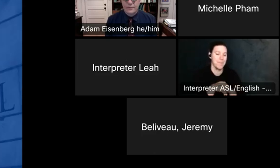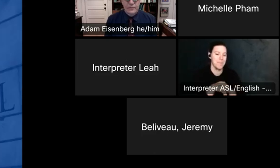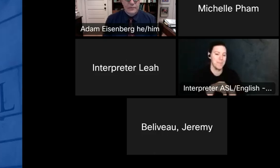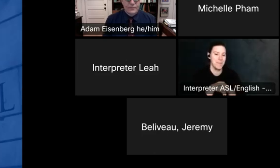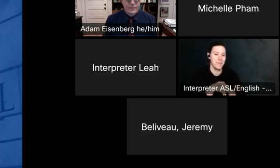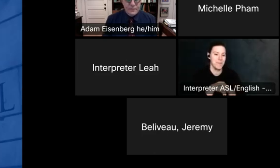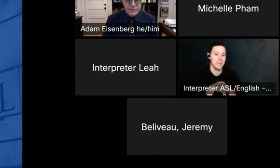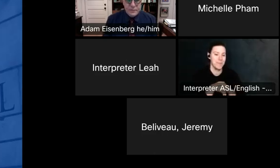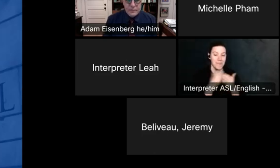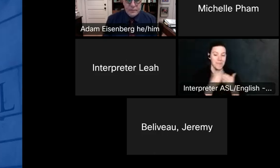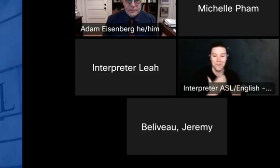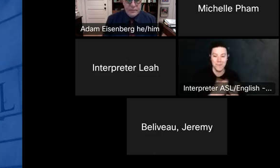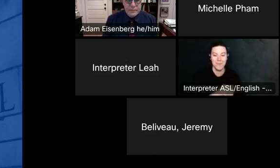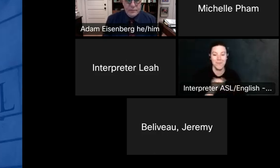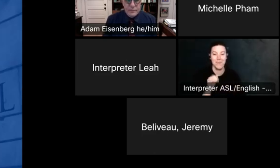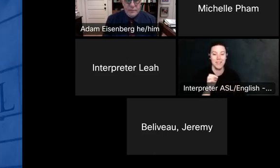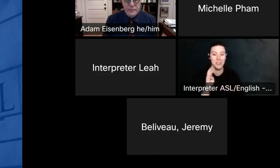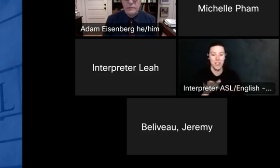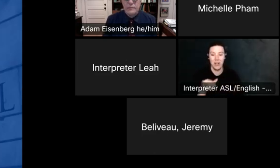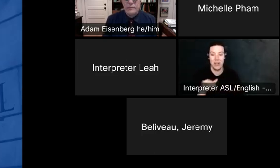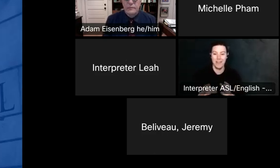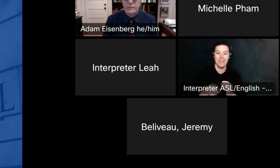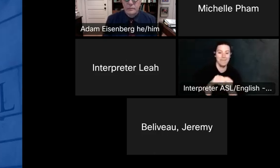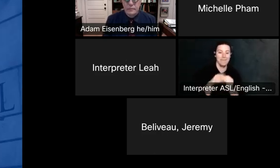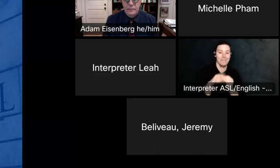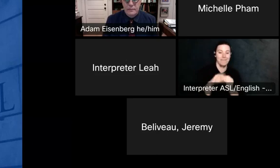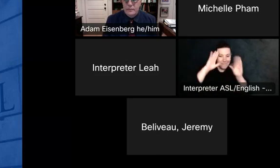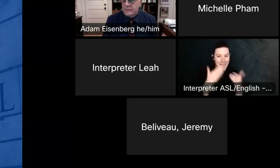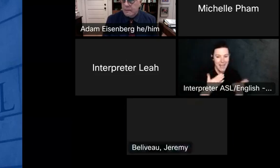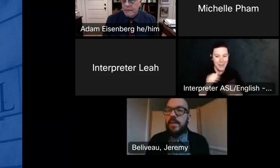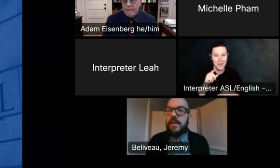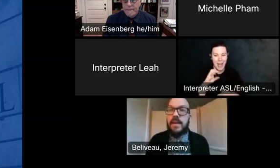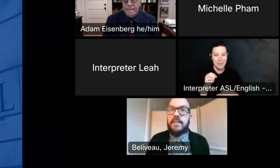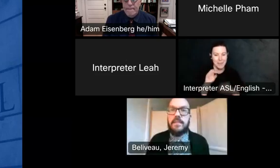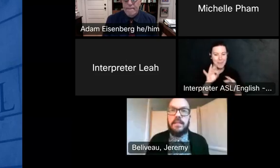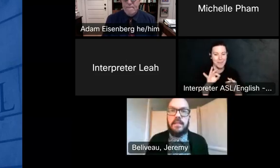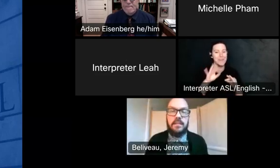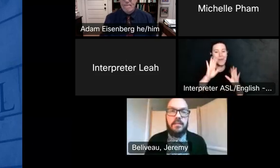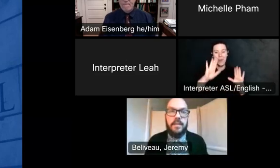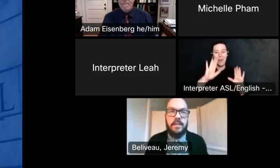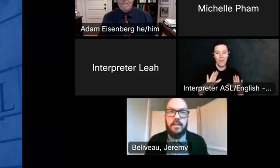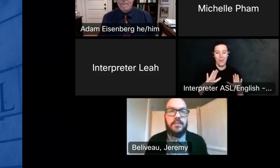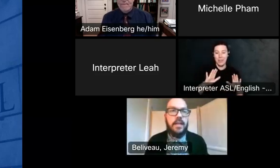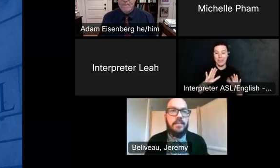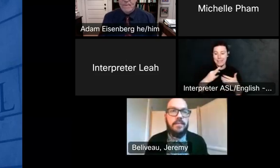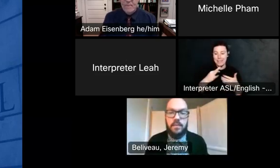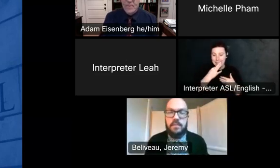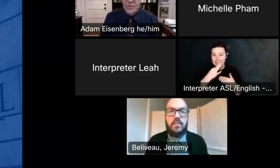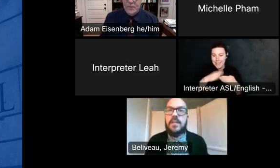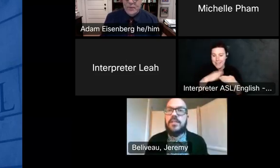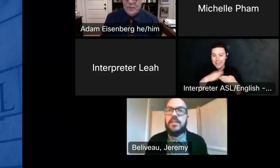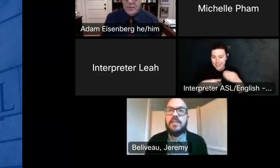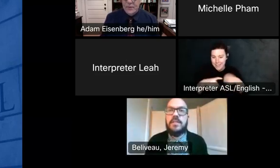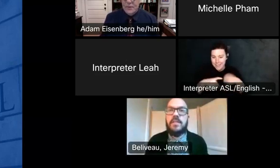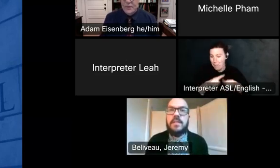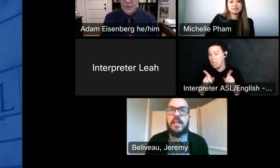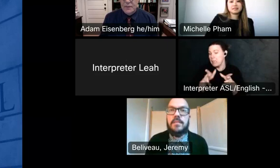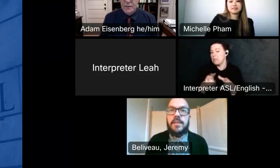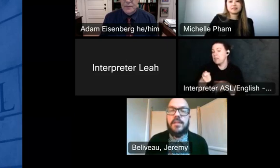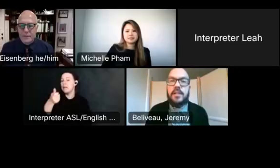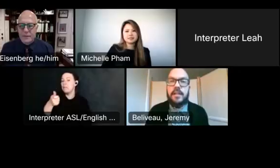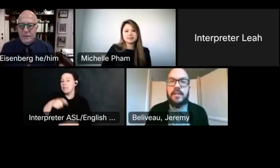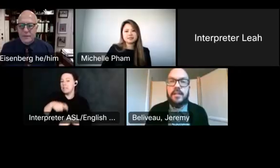And we are almost at time, but we have a little bit of extra time for some questions. So I'm going to stop screen sharing.